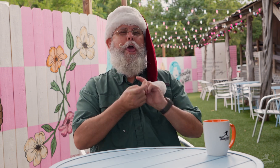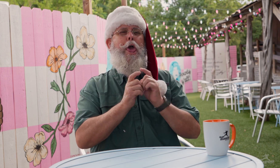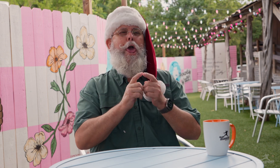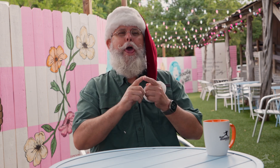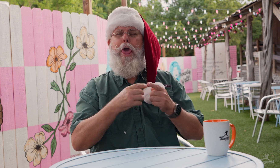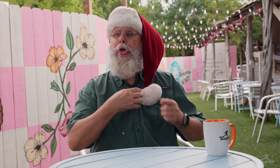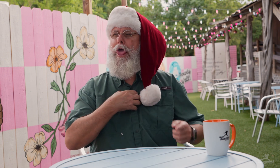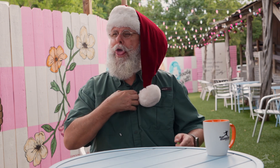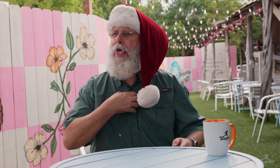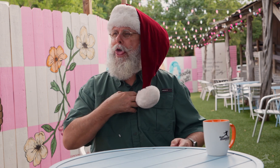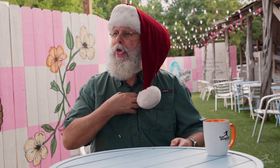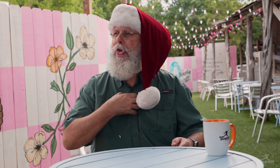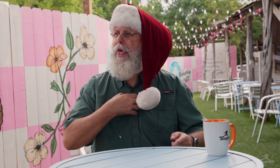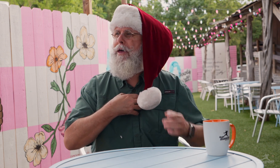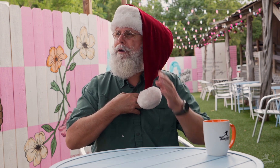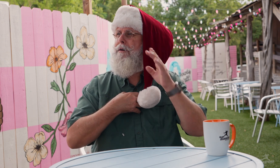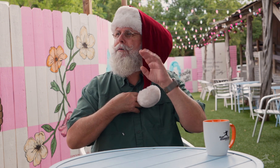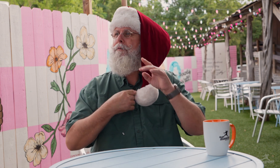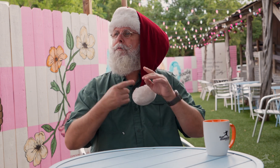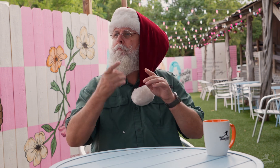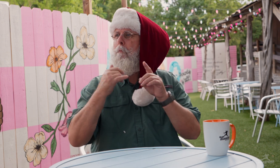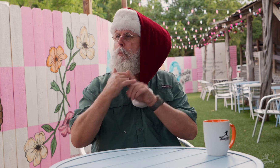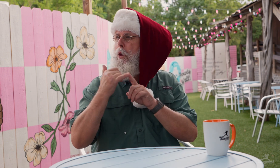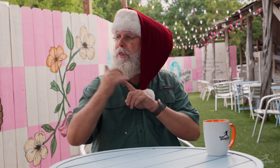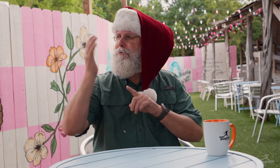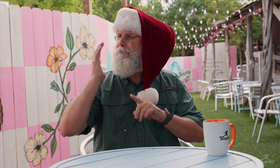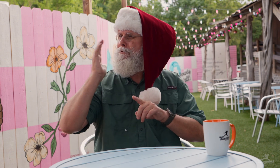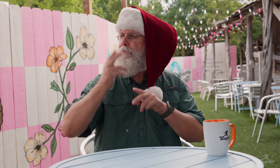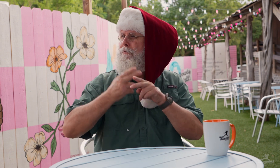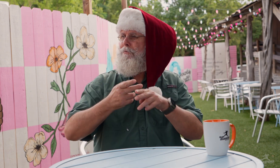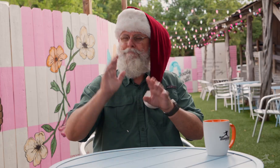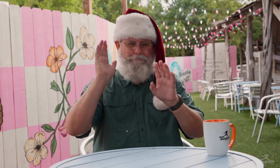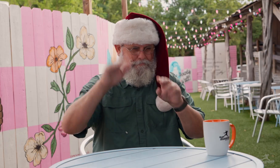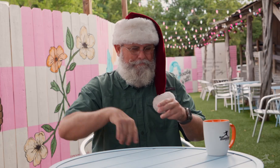But some bullies turned that into a C for COMPLAIN